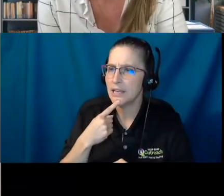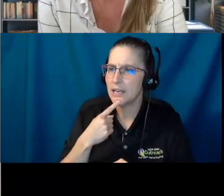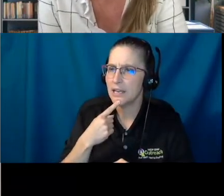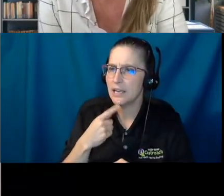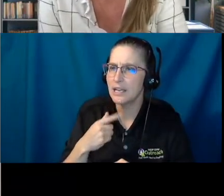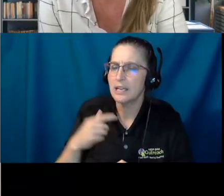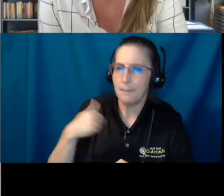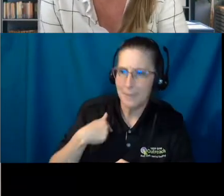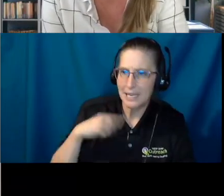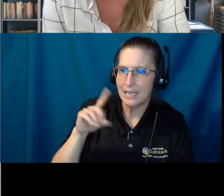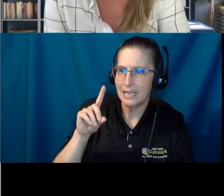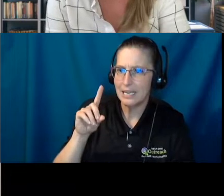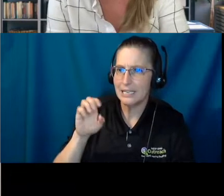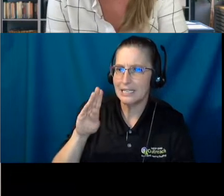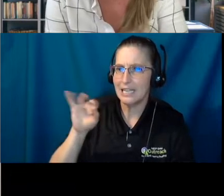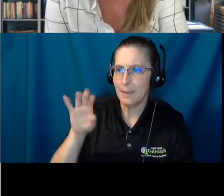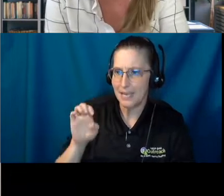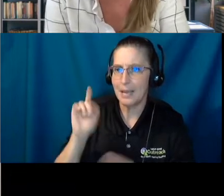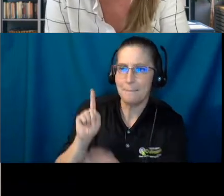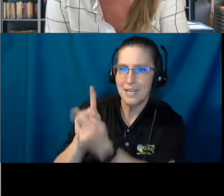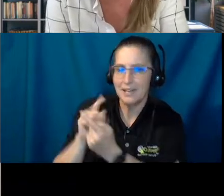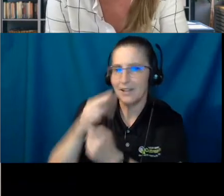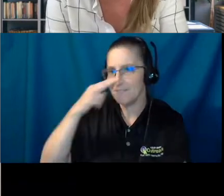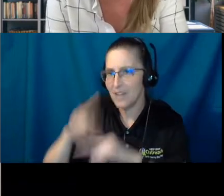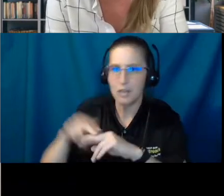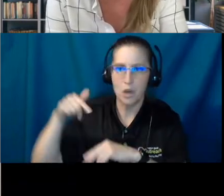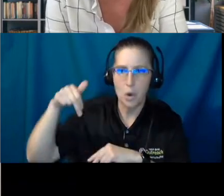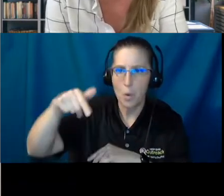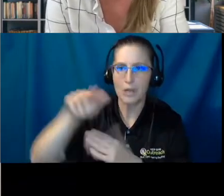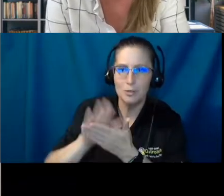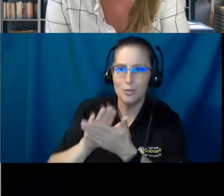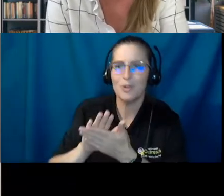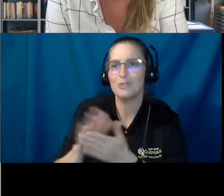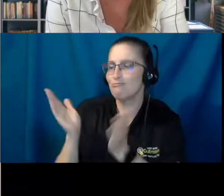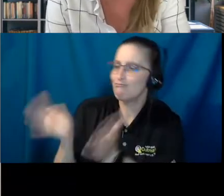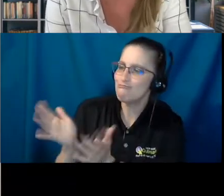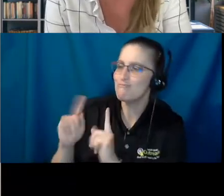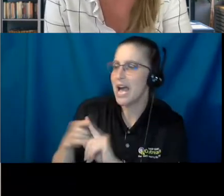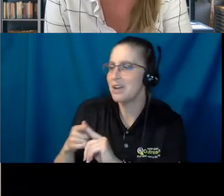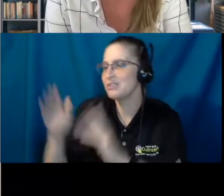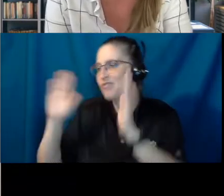and I meeting at the corner for fun or a walk to school to talk about our troubles. Love